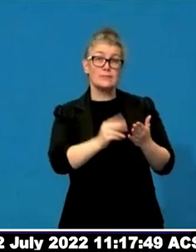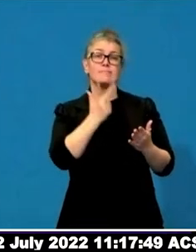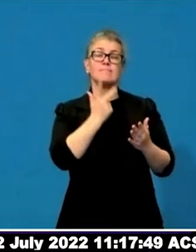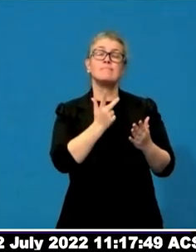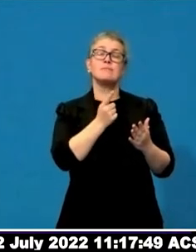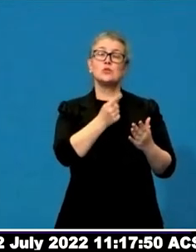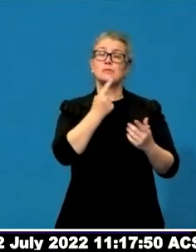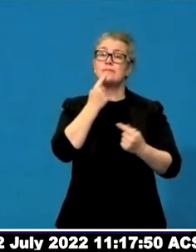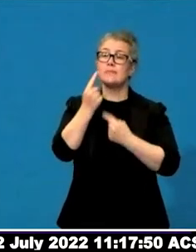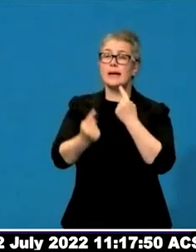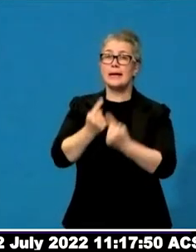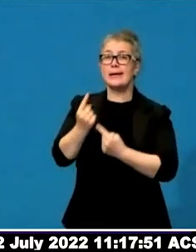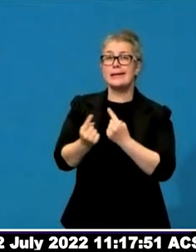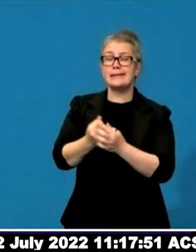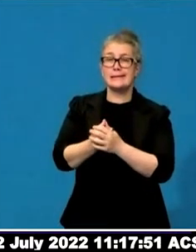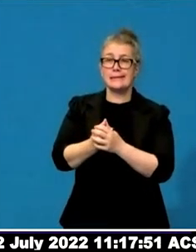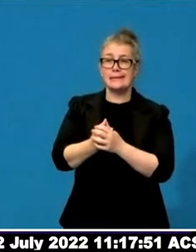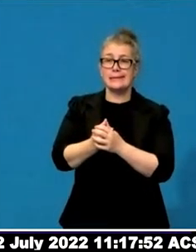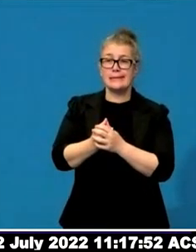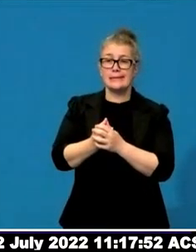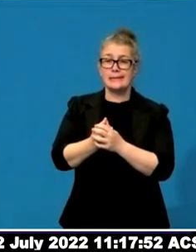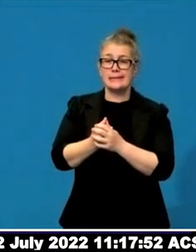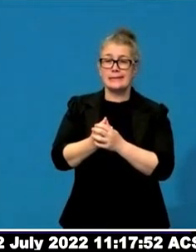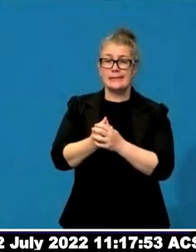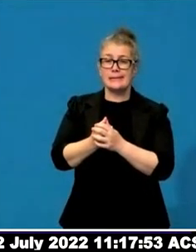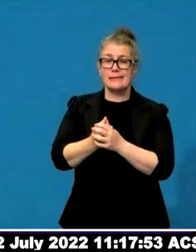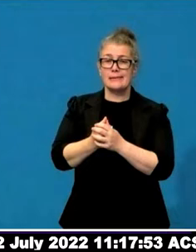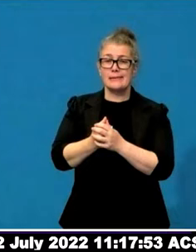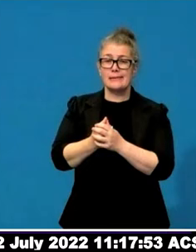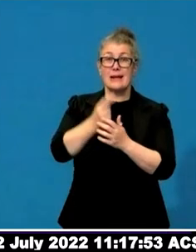"Can you tell me in your own words what you understood I just explained?"